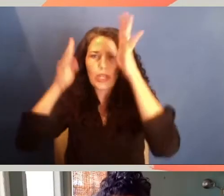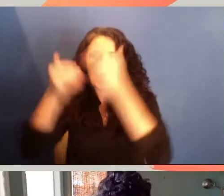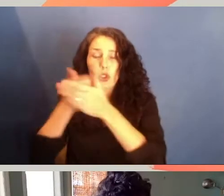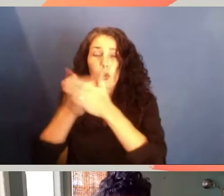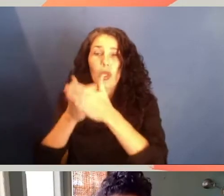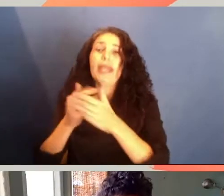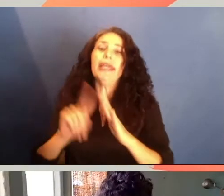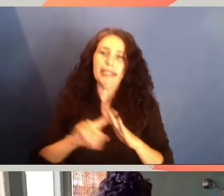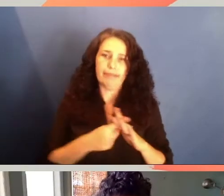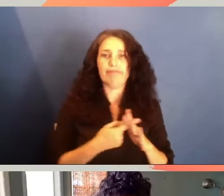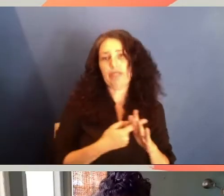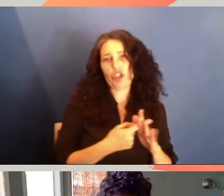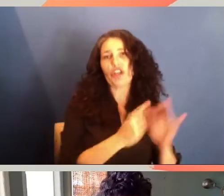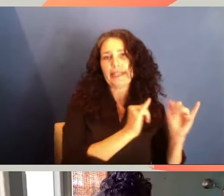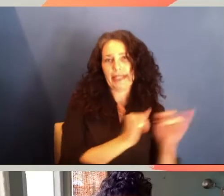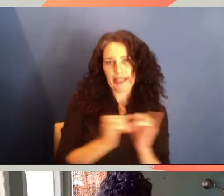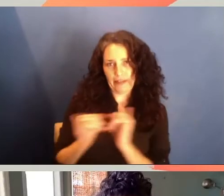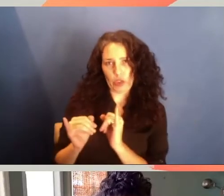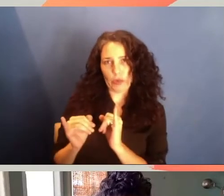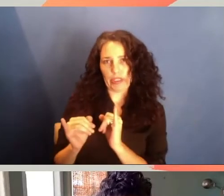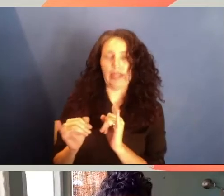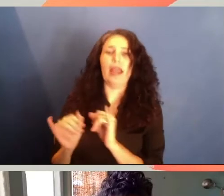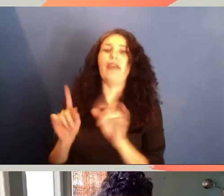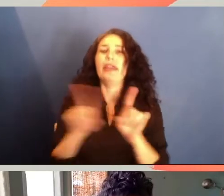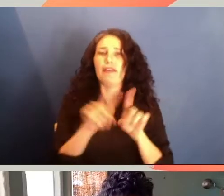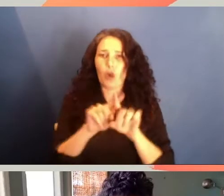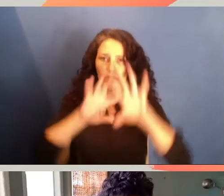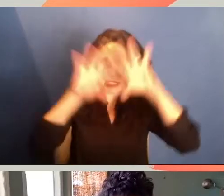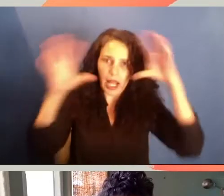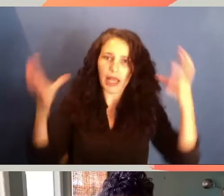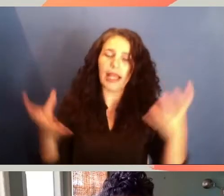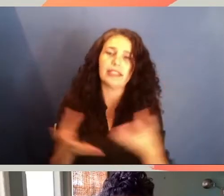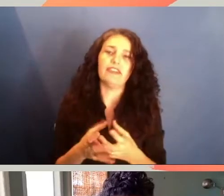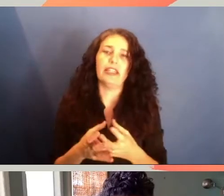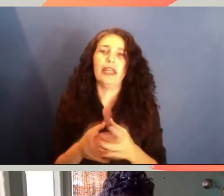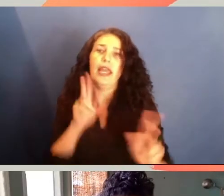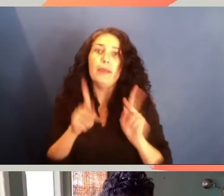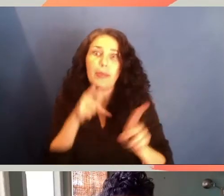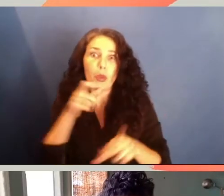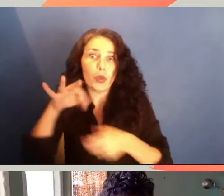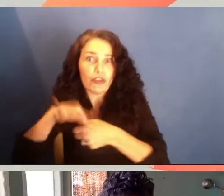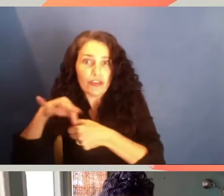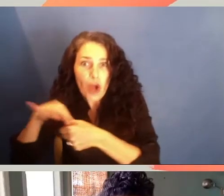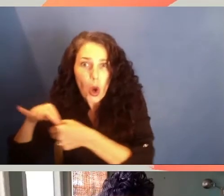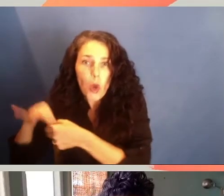obviously, hopefully people will vote, and then people, as artists, we can imagine changing our organizations,